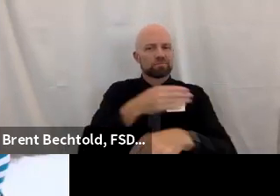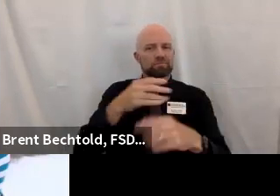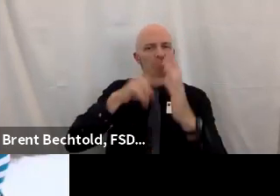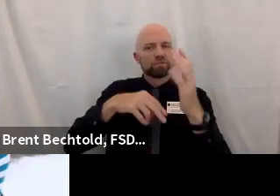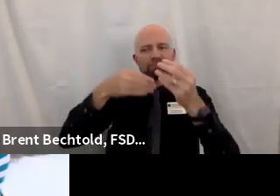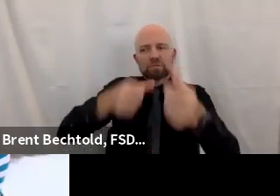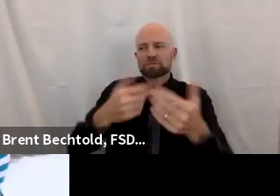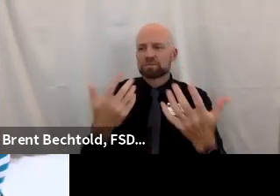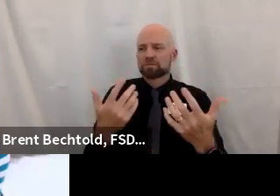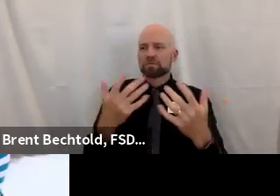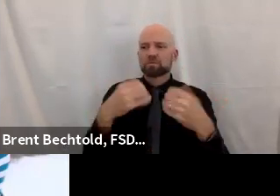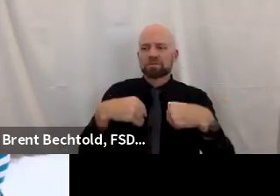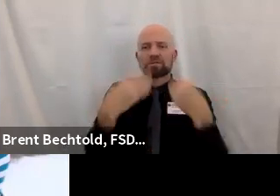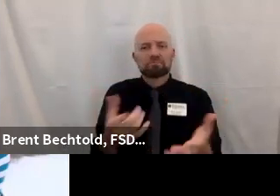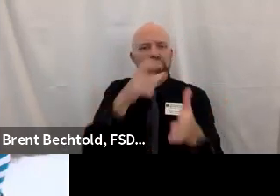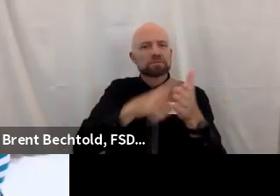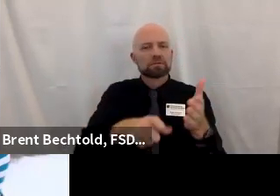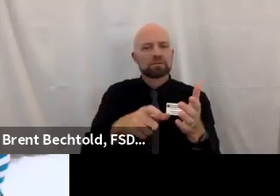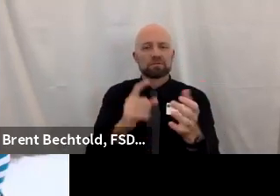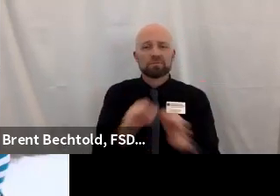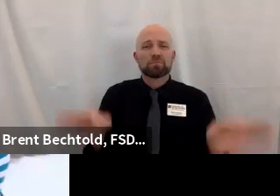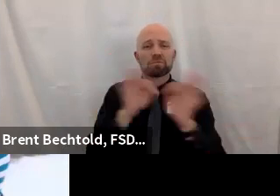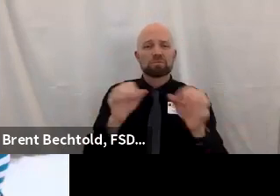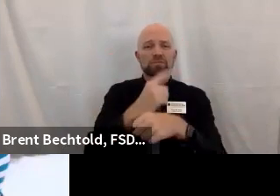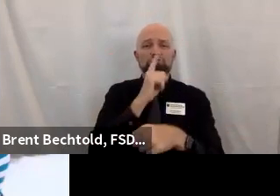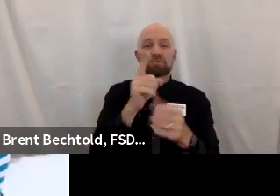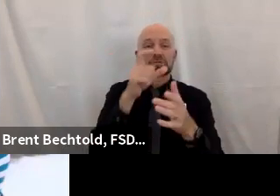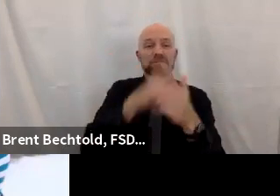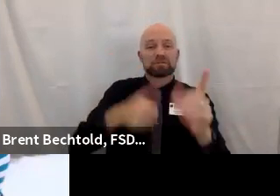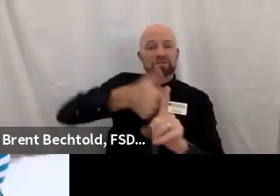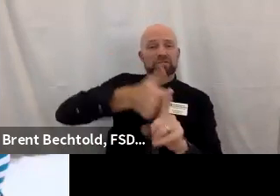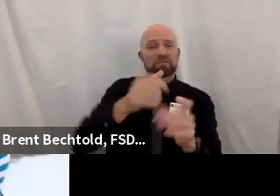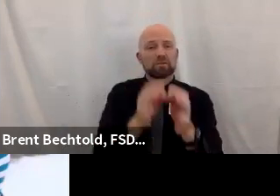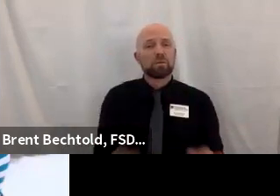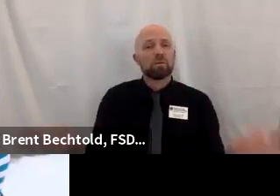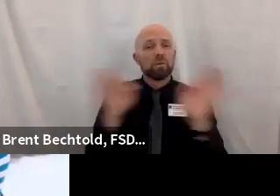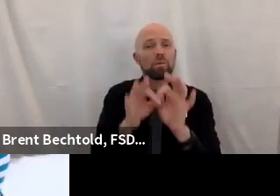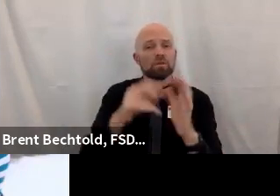One thing that can also help students motivate to, be motivated to improve